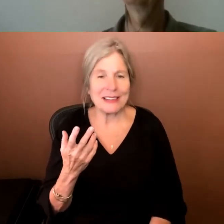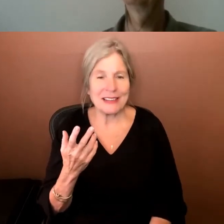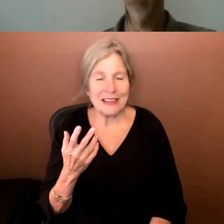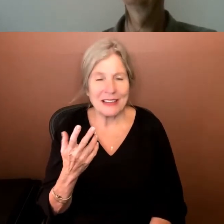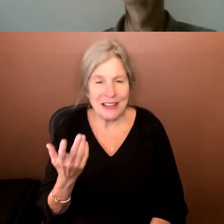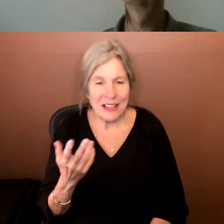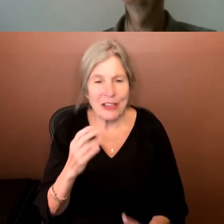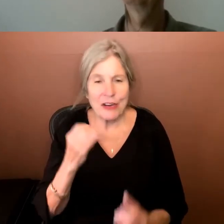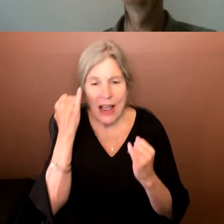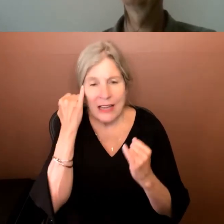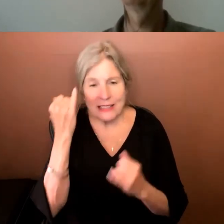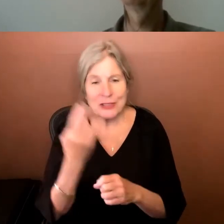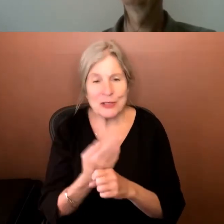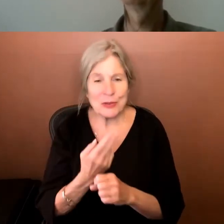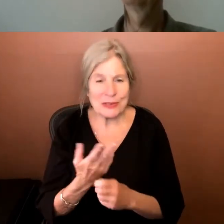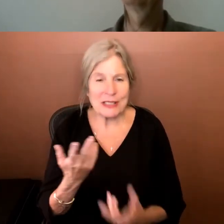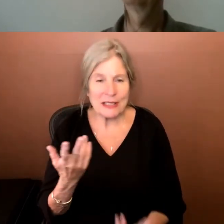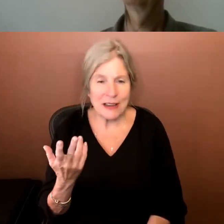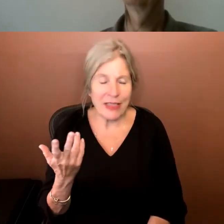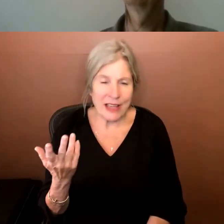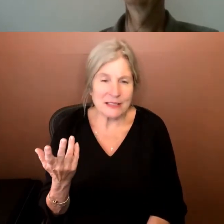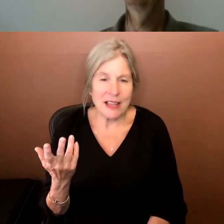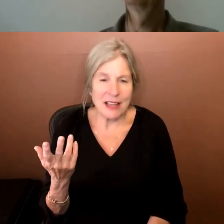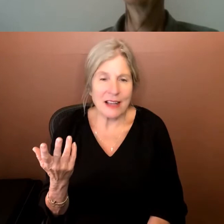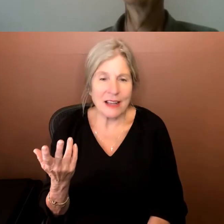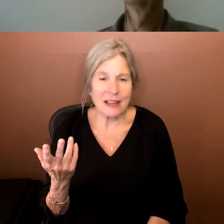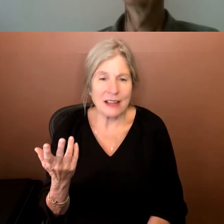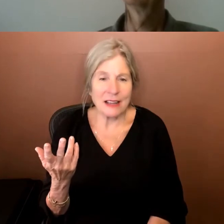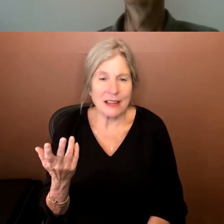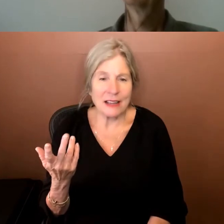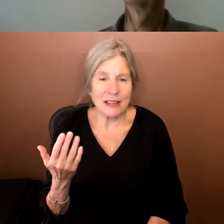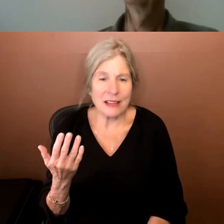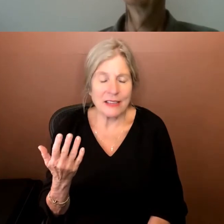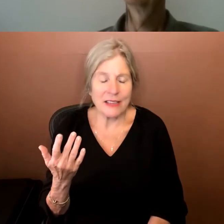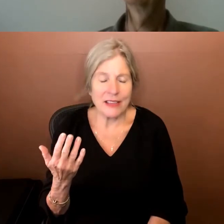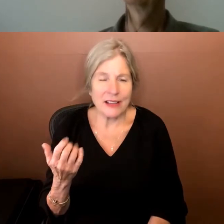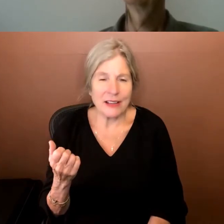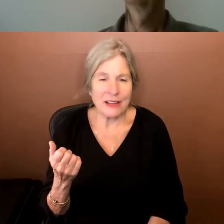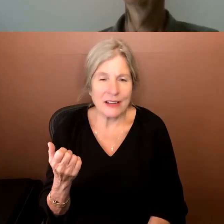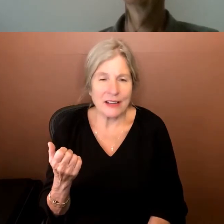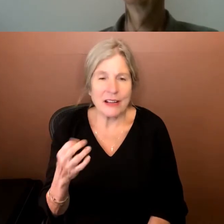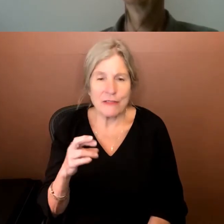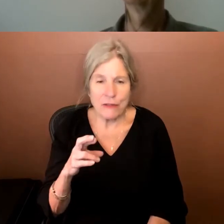using that form of comics